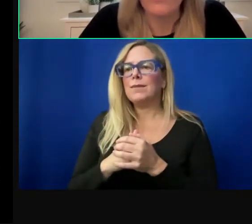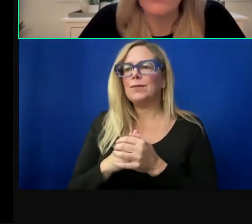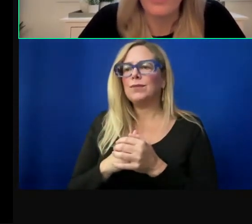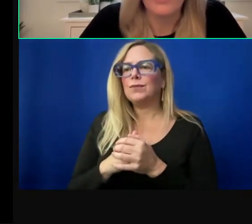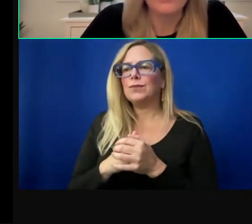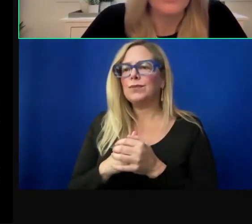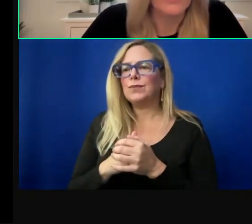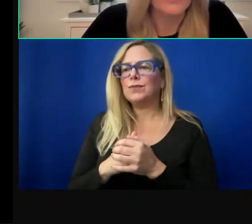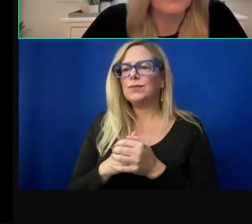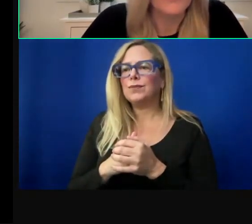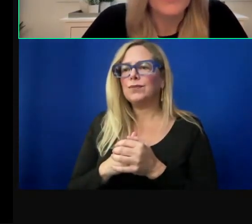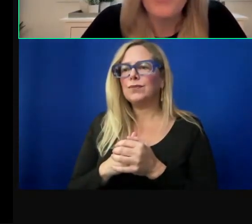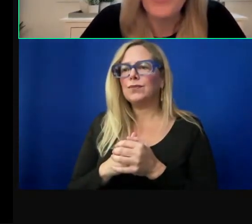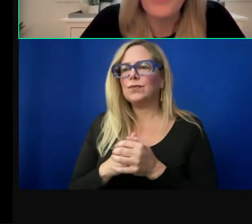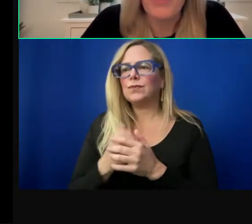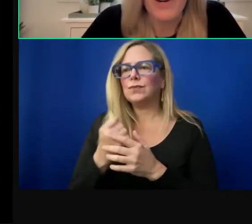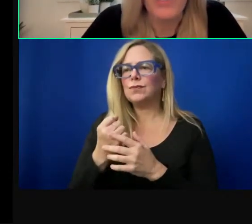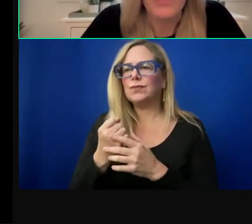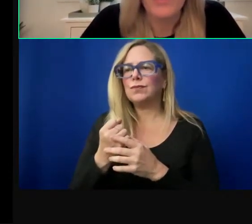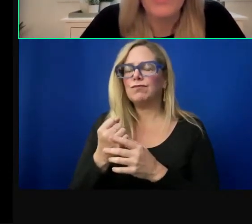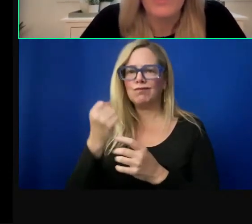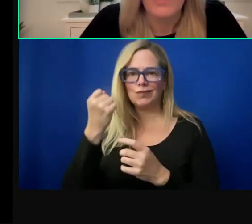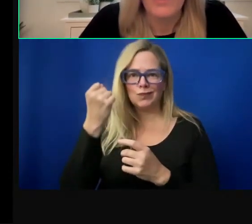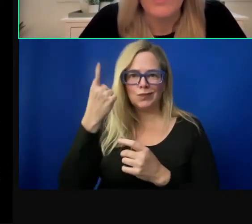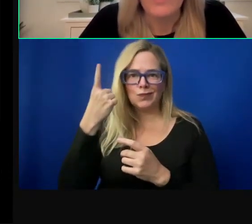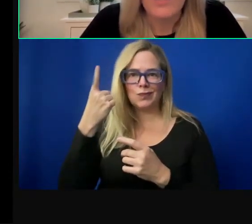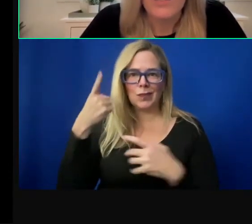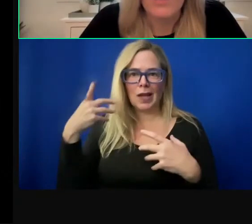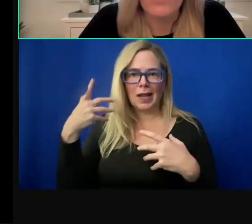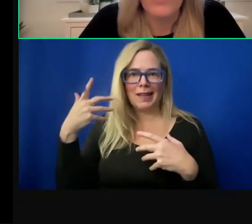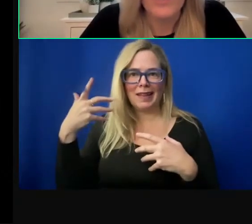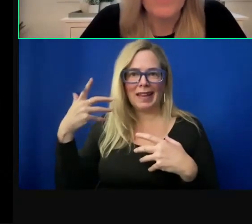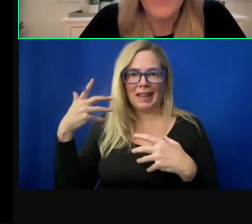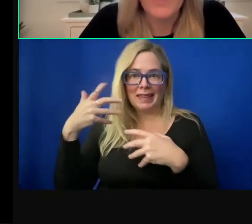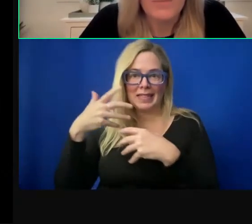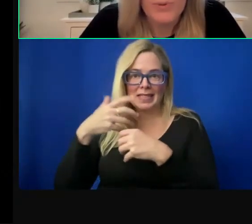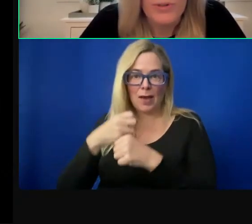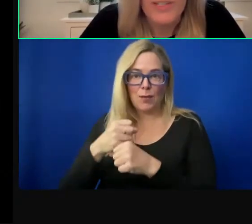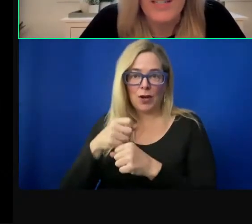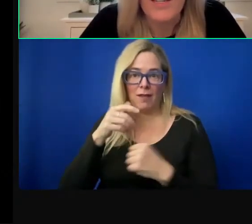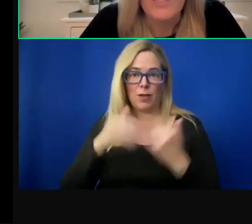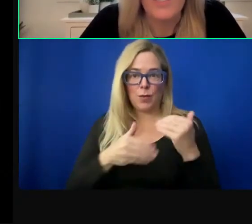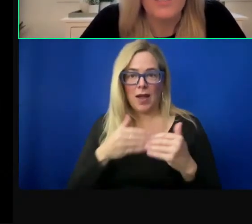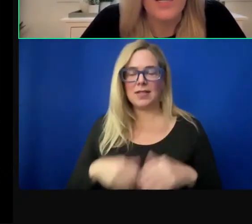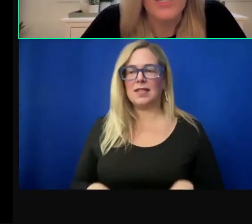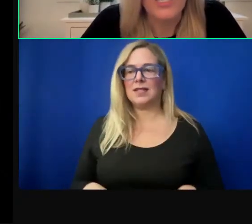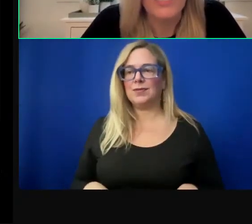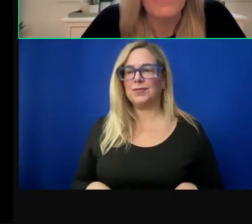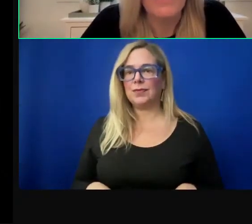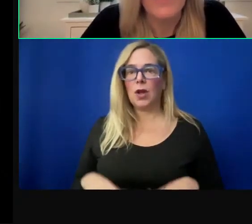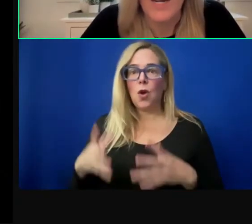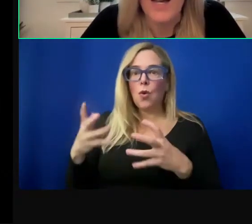The overall summary of the process is it starts with expanding and improving data collection, data